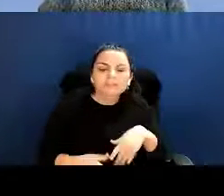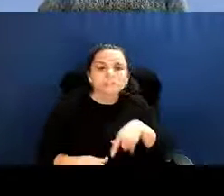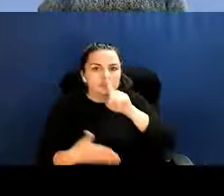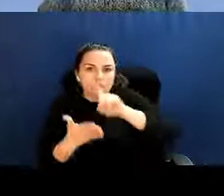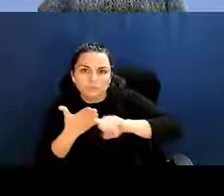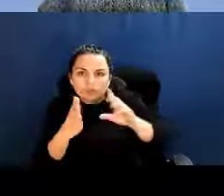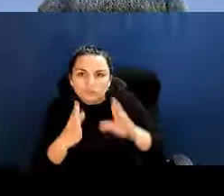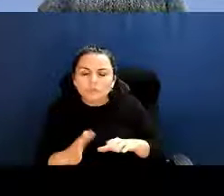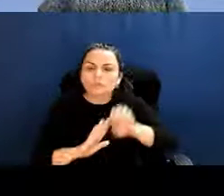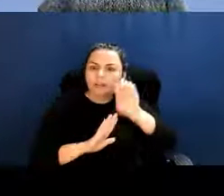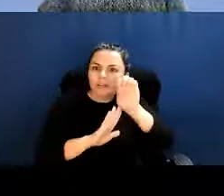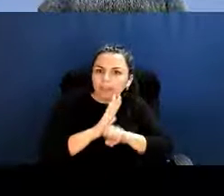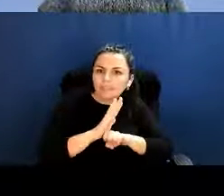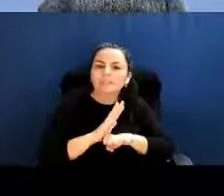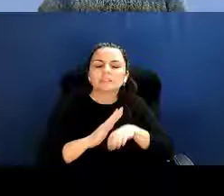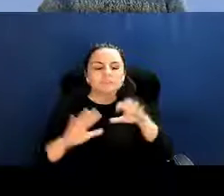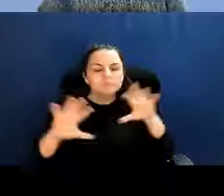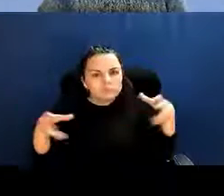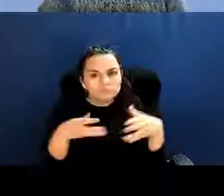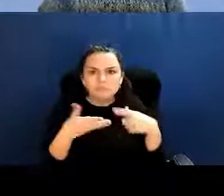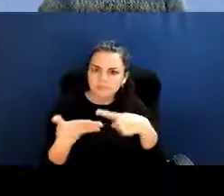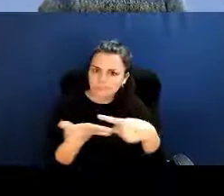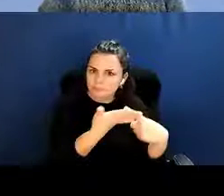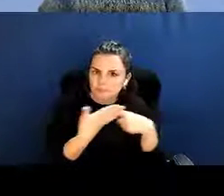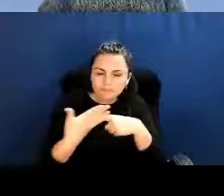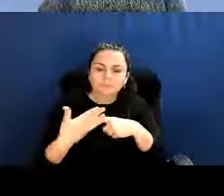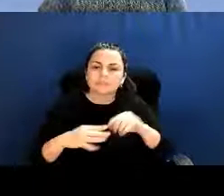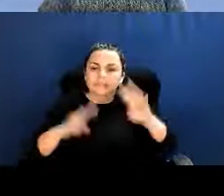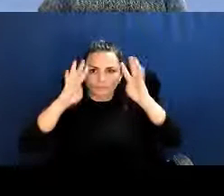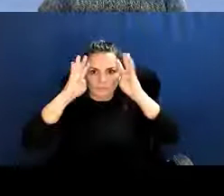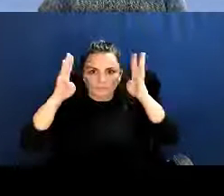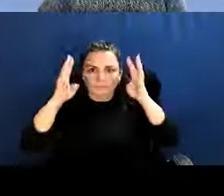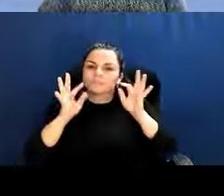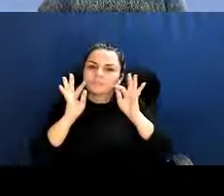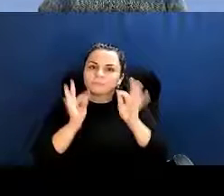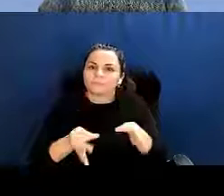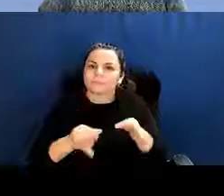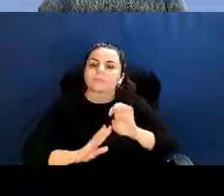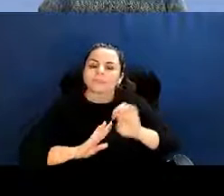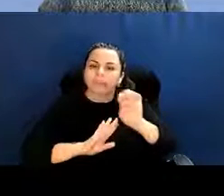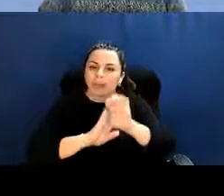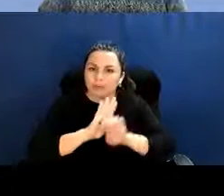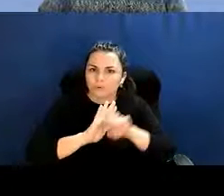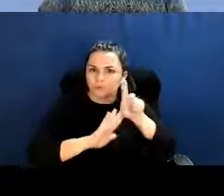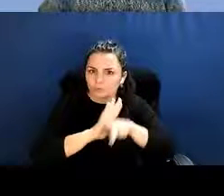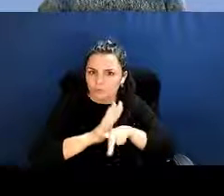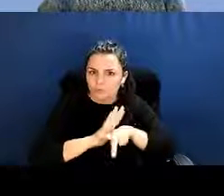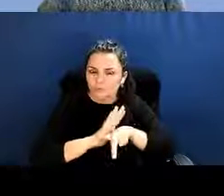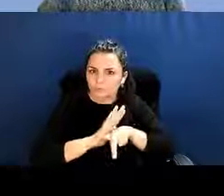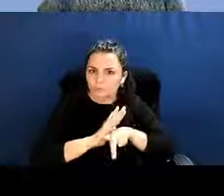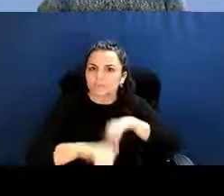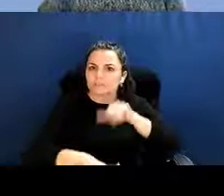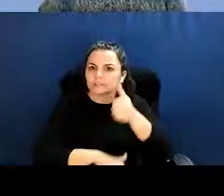and they come up with the ethical principles supporting ethical research in the Belmont Report.